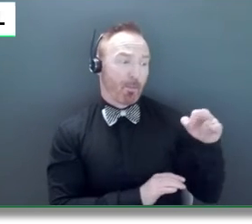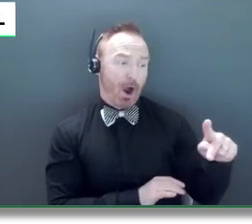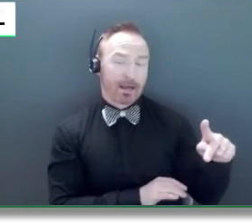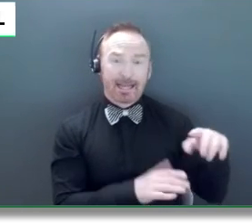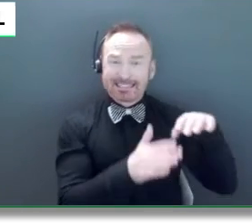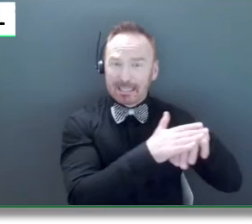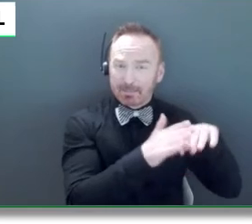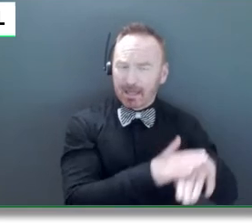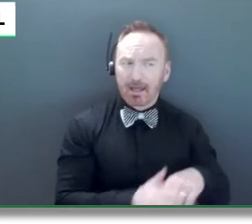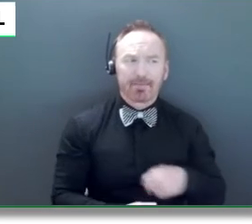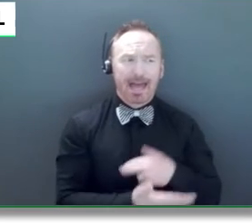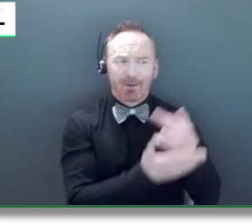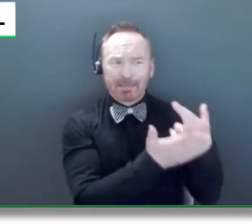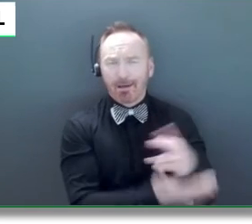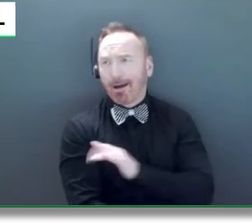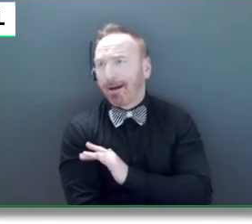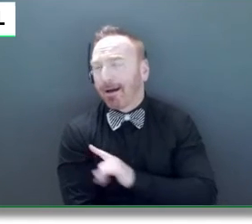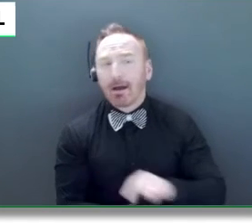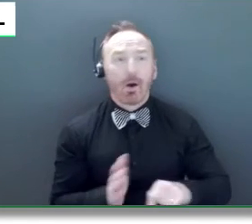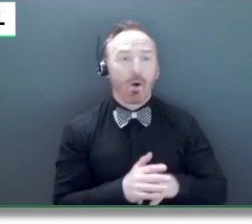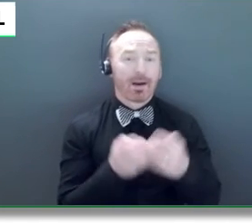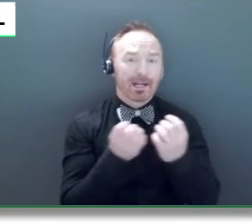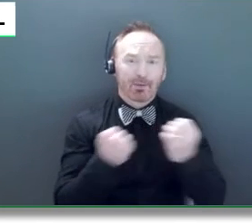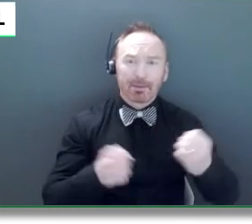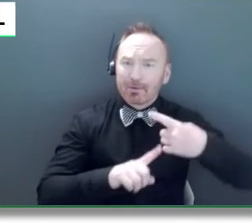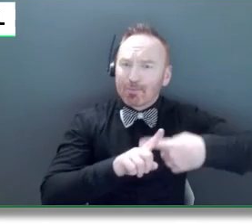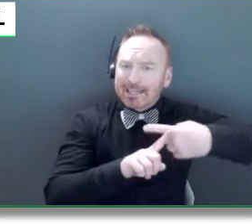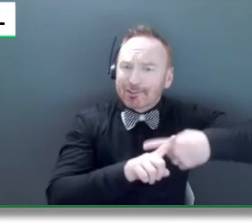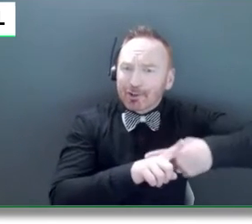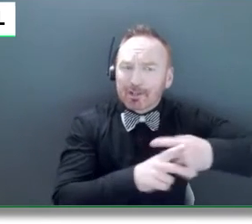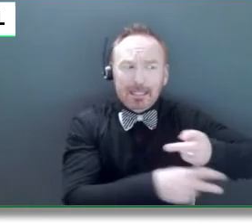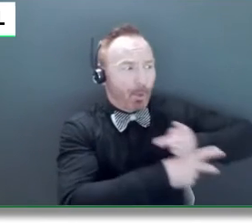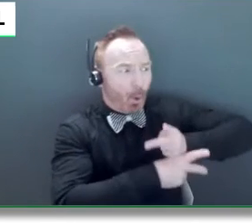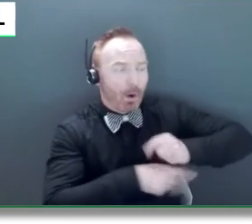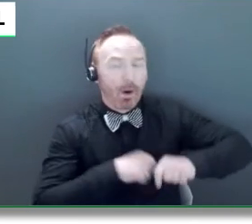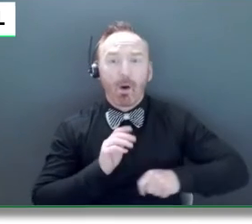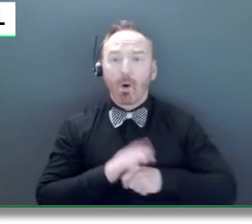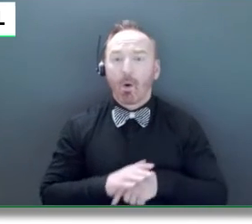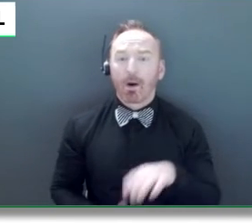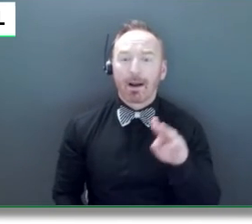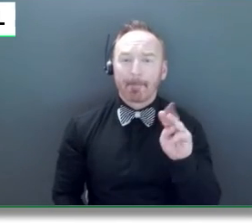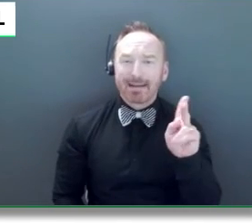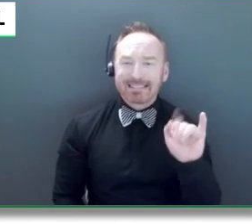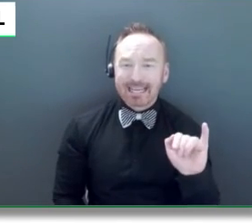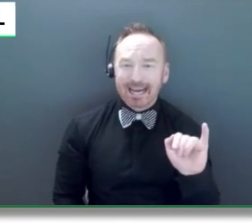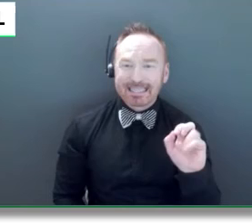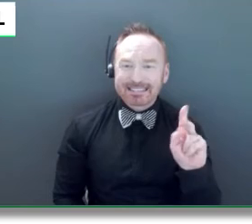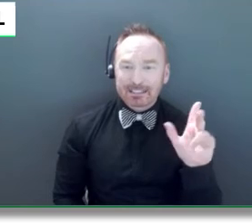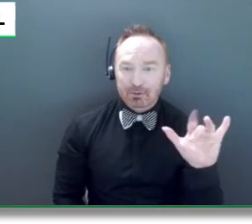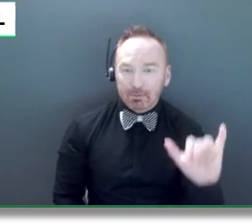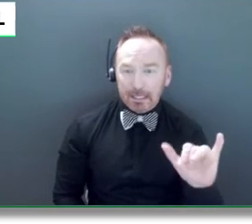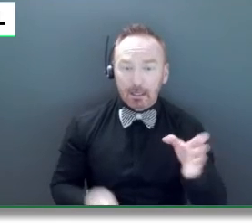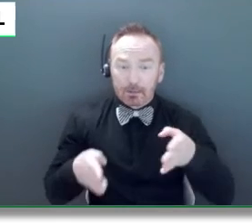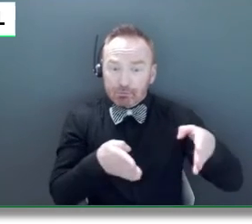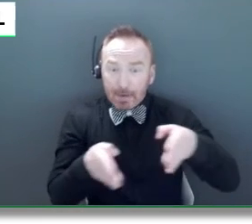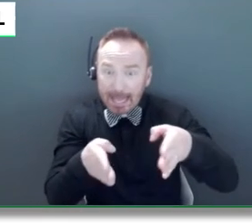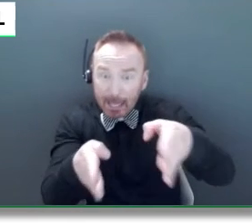great equipment rental or like an amazing multi-sensory trail you know? If you can share kind of an example of where you've seen